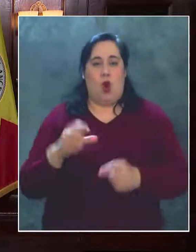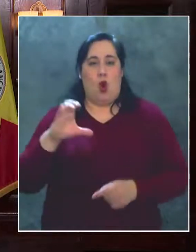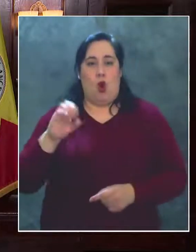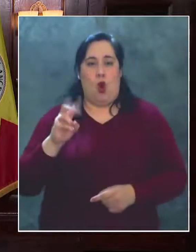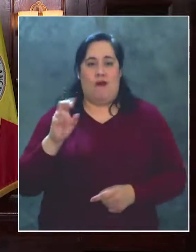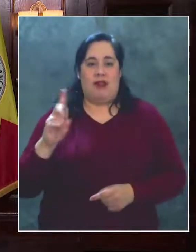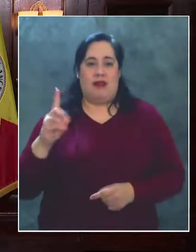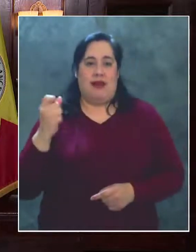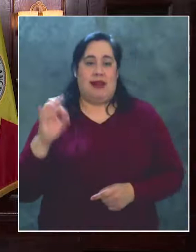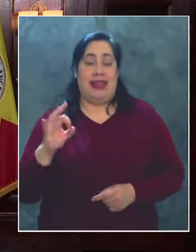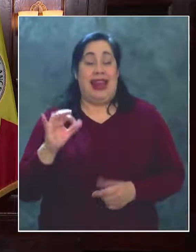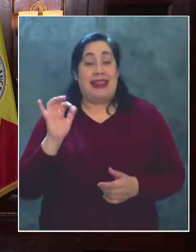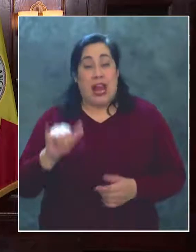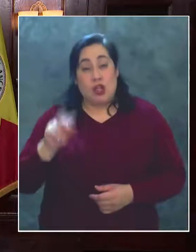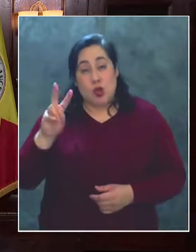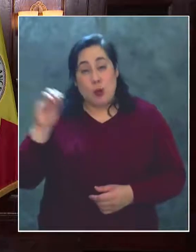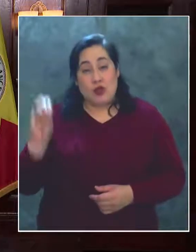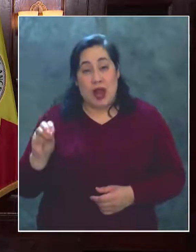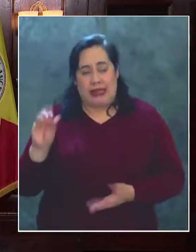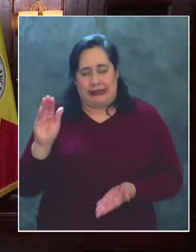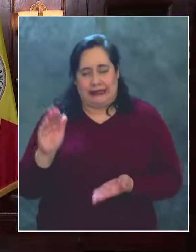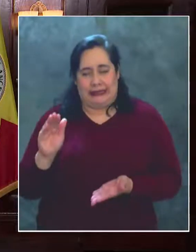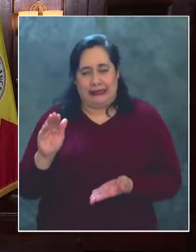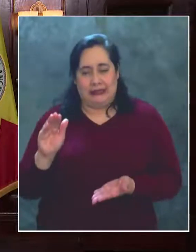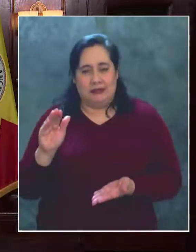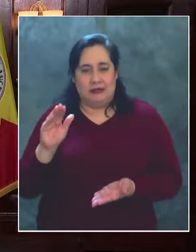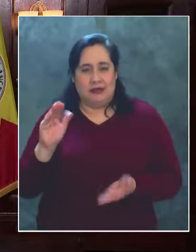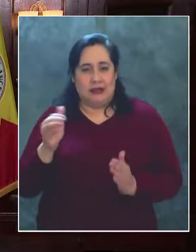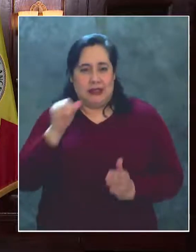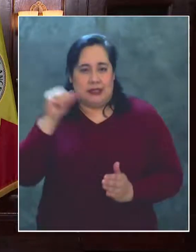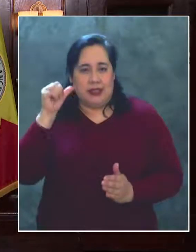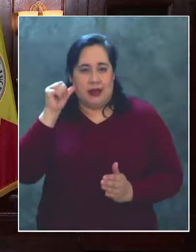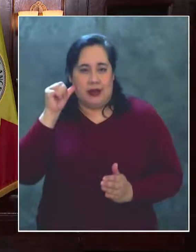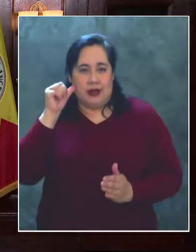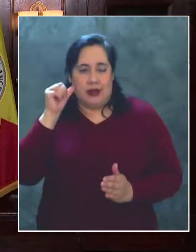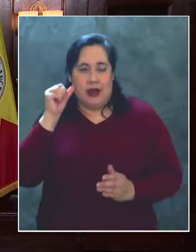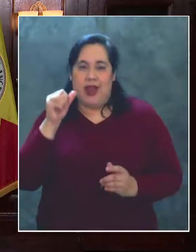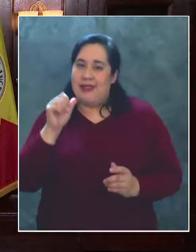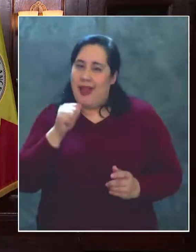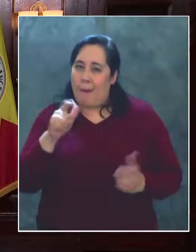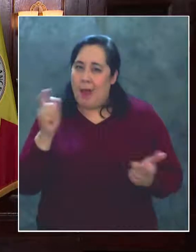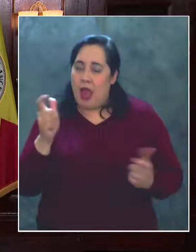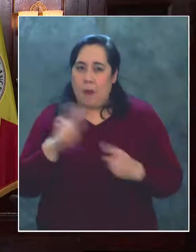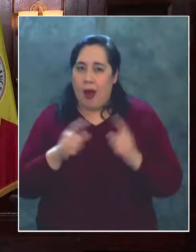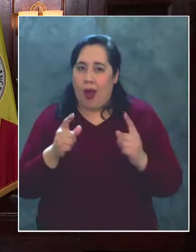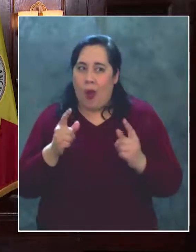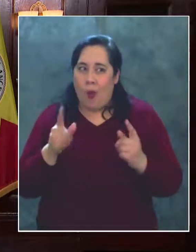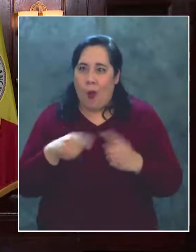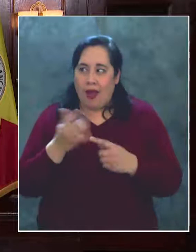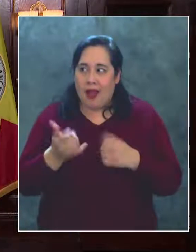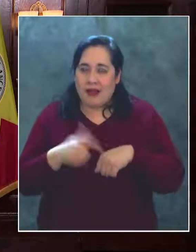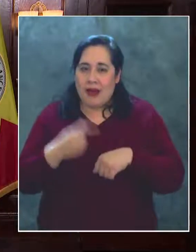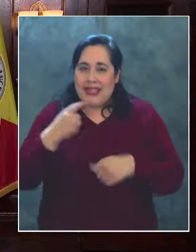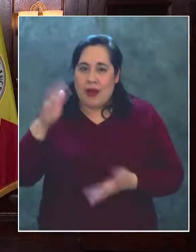DECREASE SINCE YESTERDAY. AGAIN NOT BIG BUT WHEN WAS THE LAST TIME YOU HEARD ME ABOUT